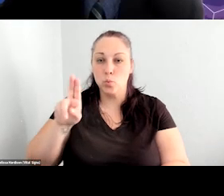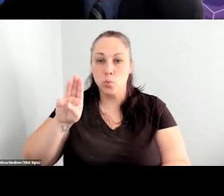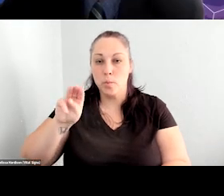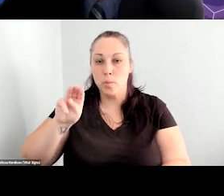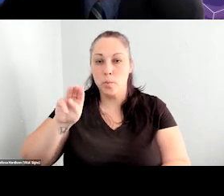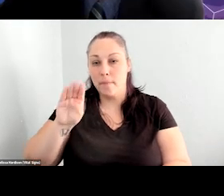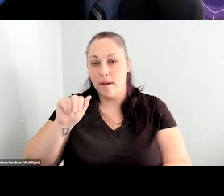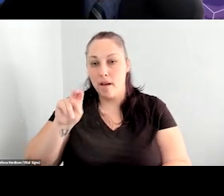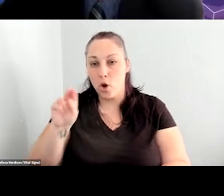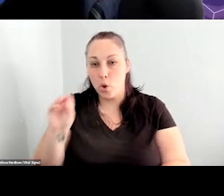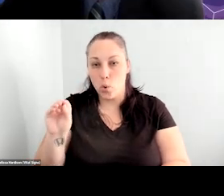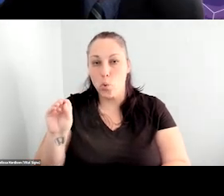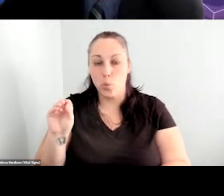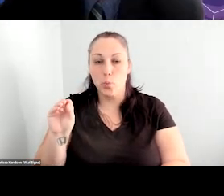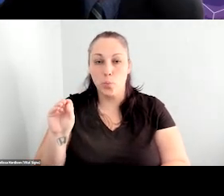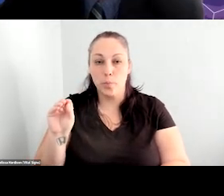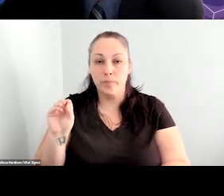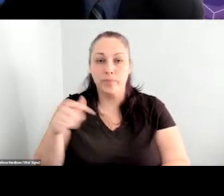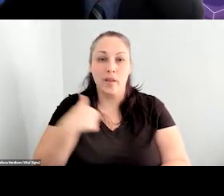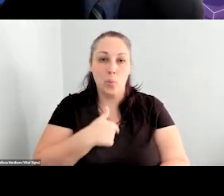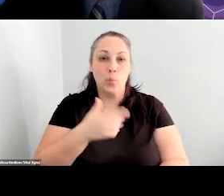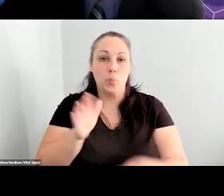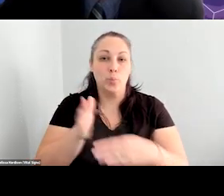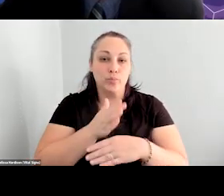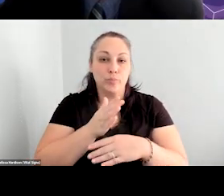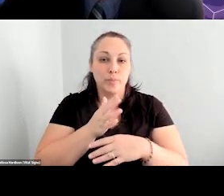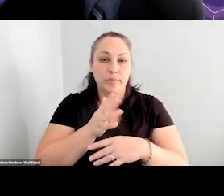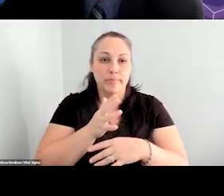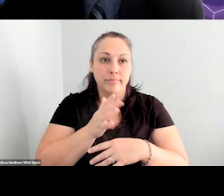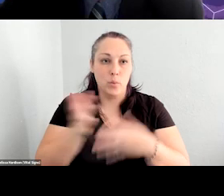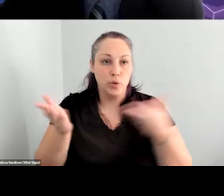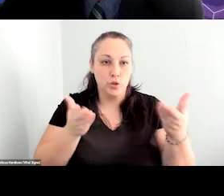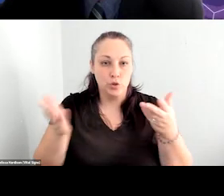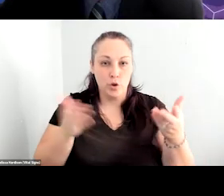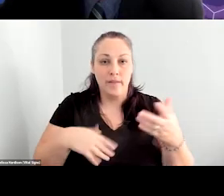We serve as program directors in the Directorate for STEM Education at the National Science Foundation.